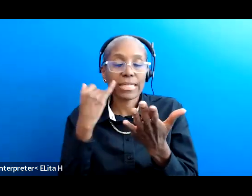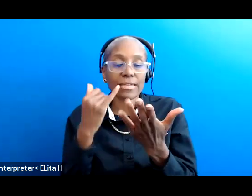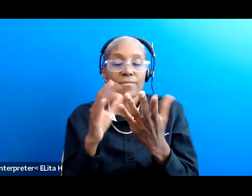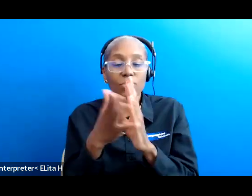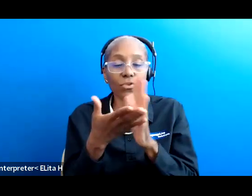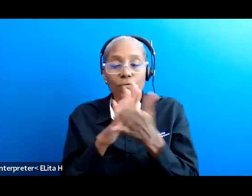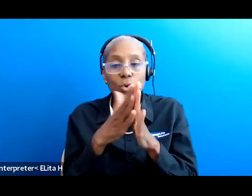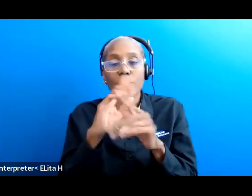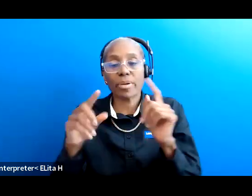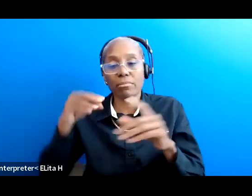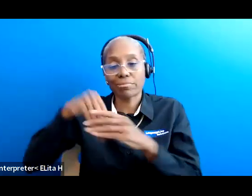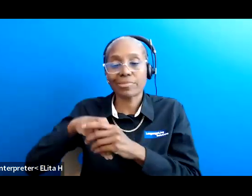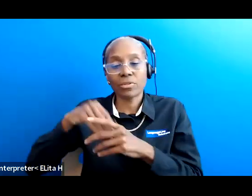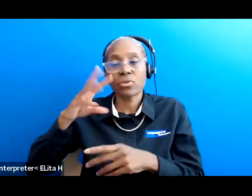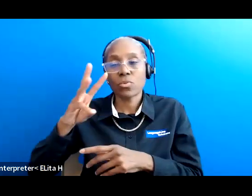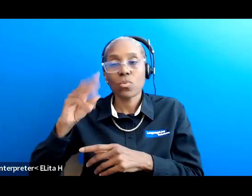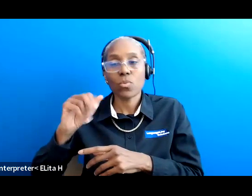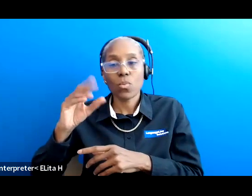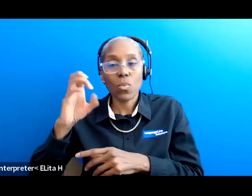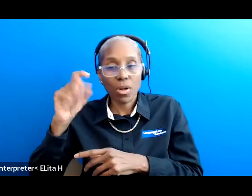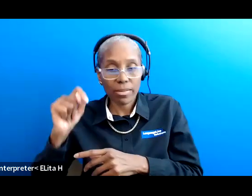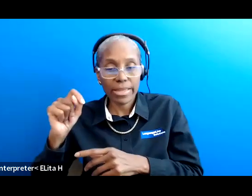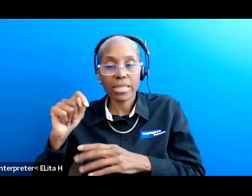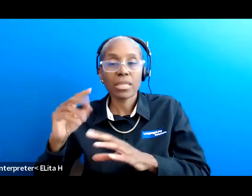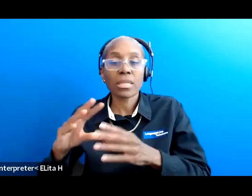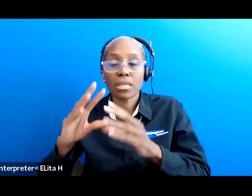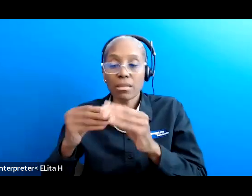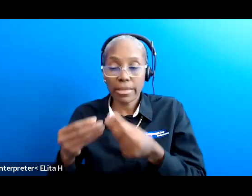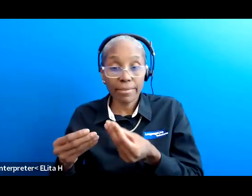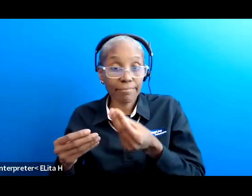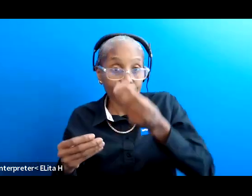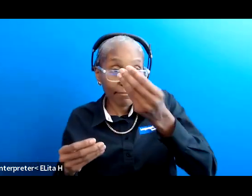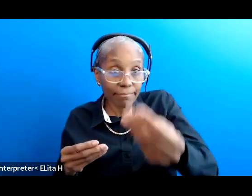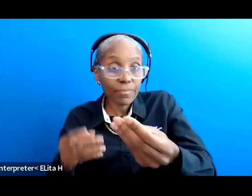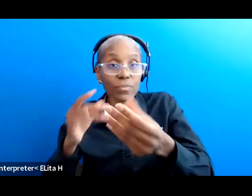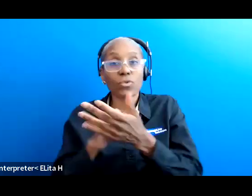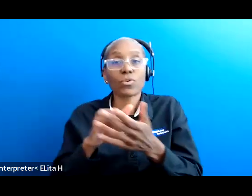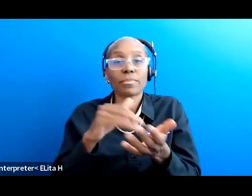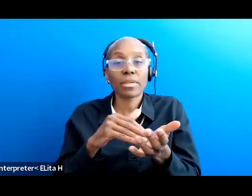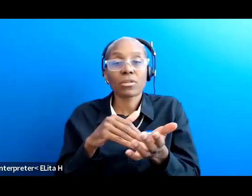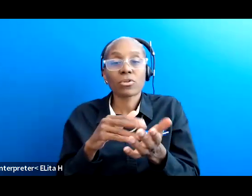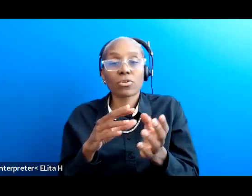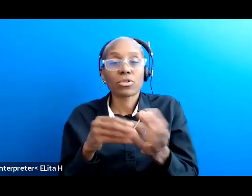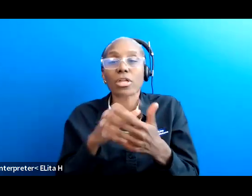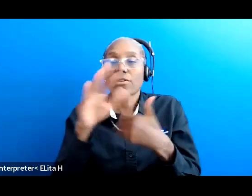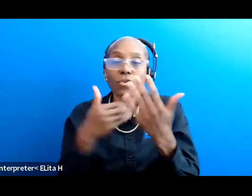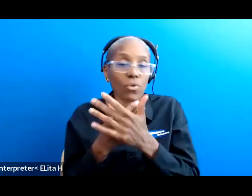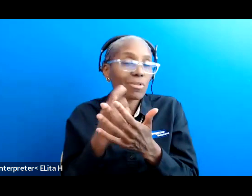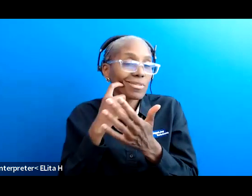And you can put it in your wallet. You can print these out and hand them to your medical professionals. It has all the signs and symptoms of AD.